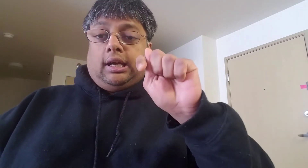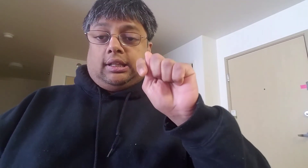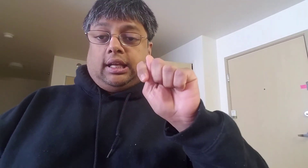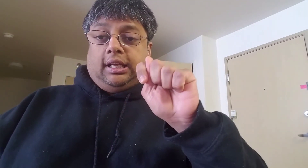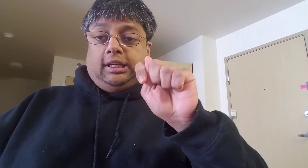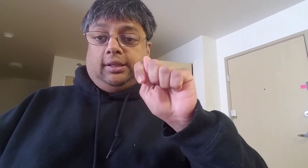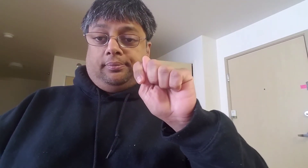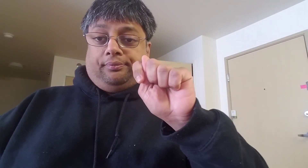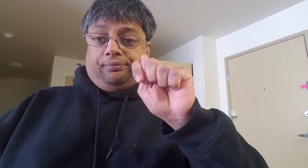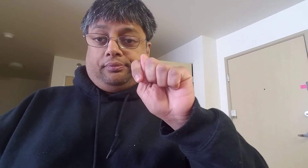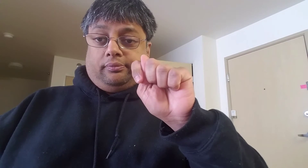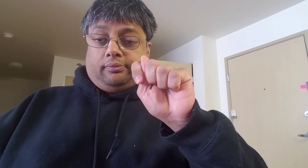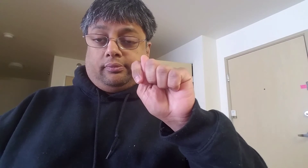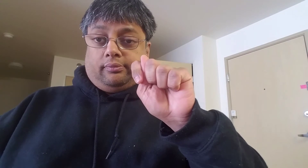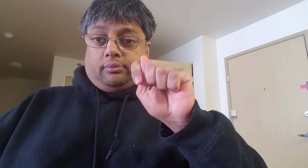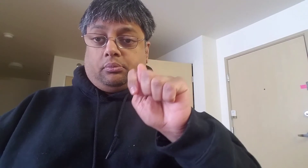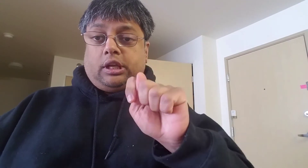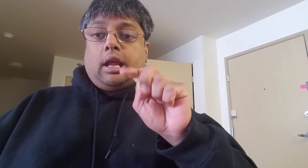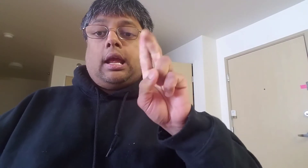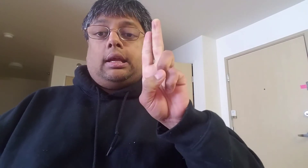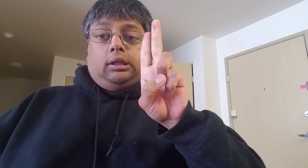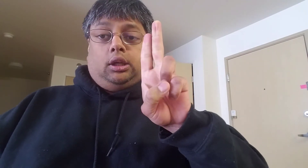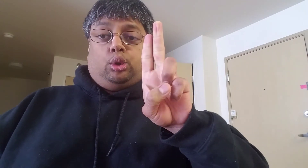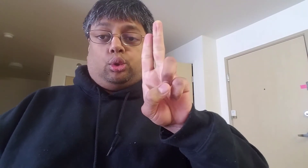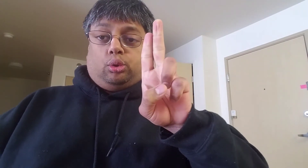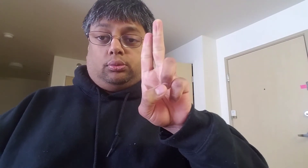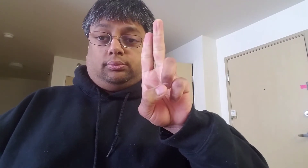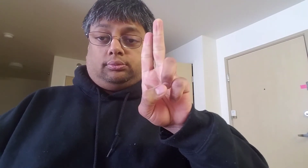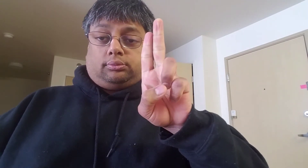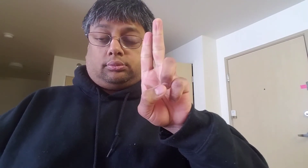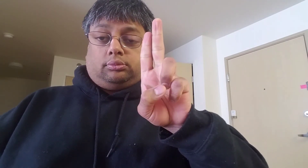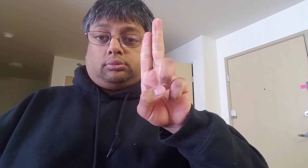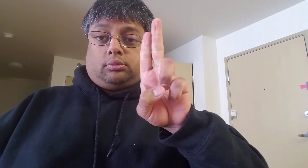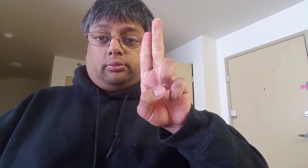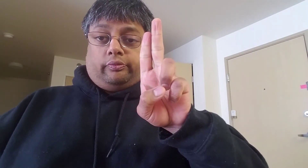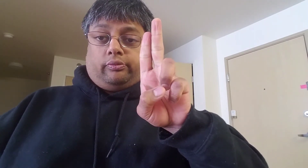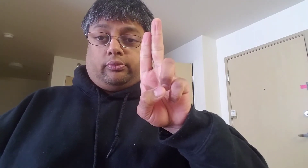"T" "U"